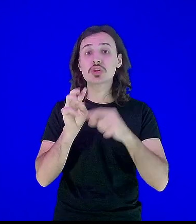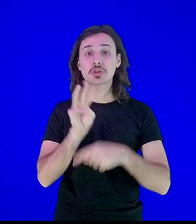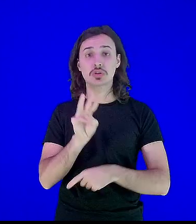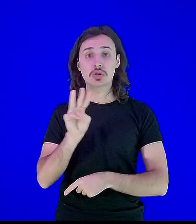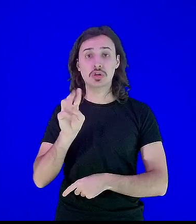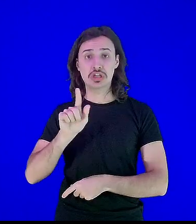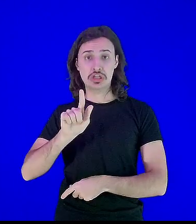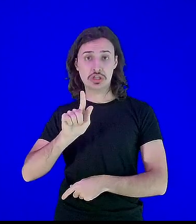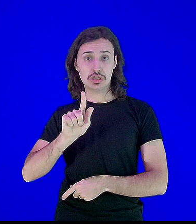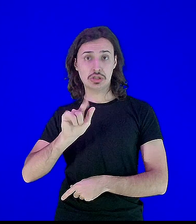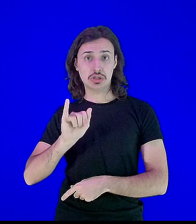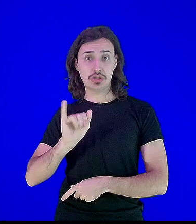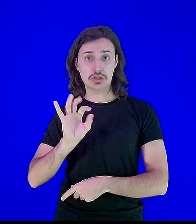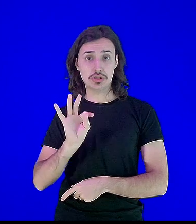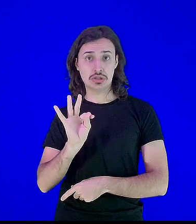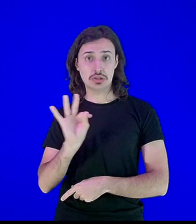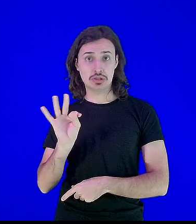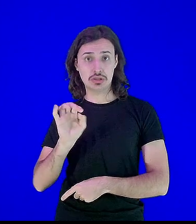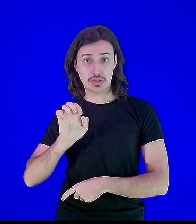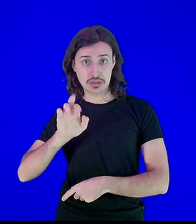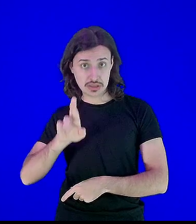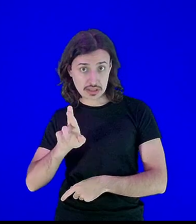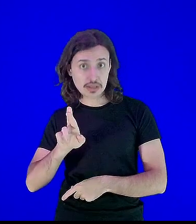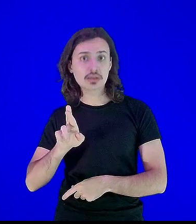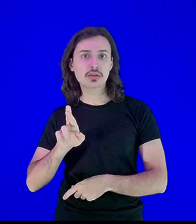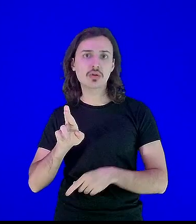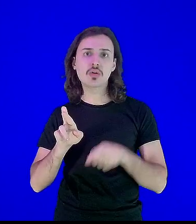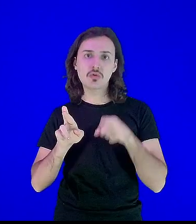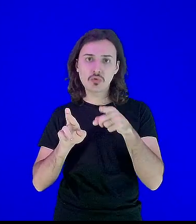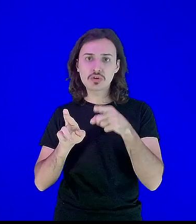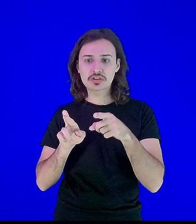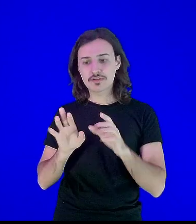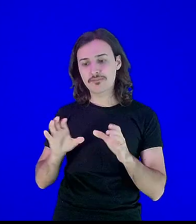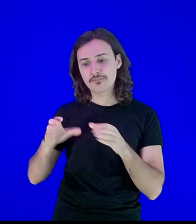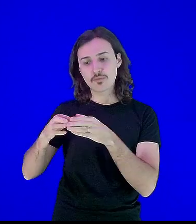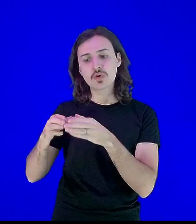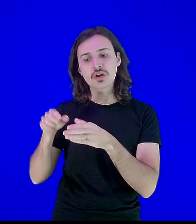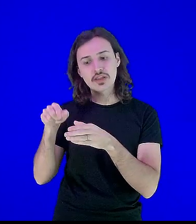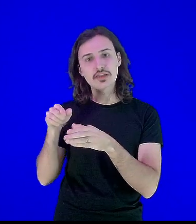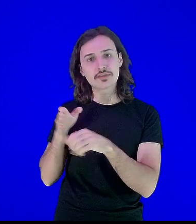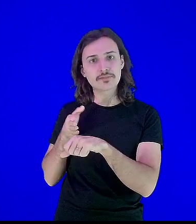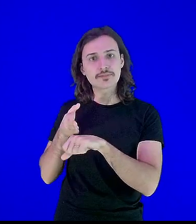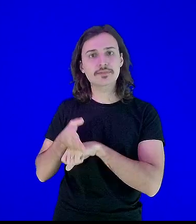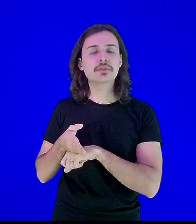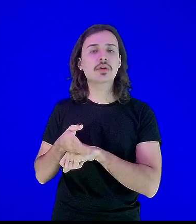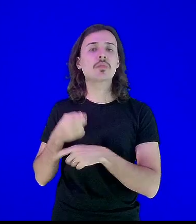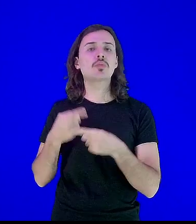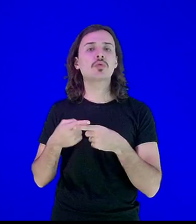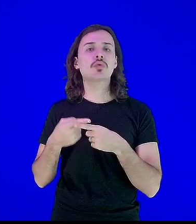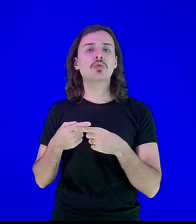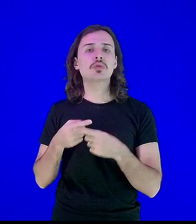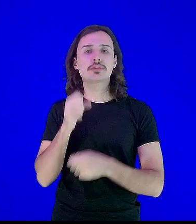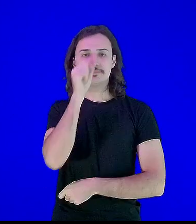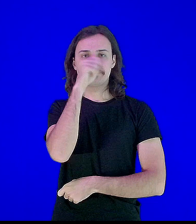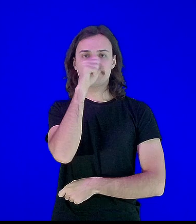Steve has been volunteering his hours on the Saturdays, I forgot the time